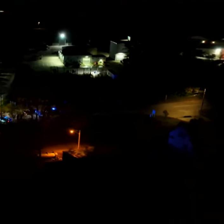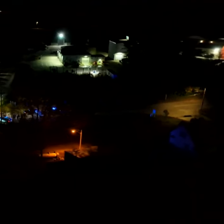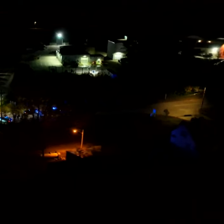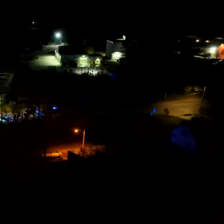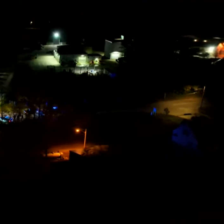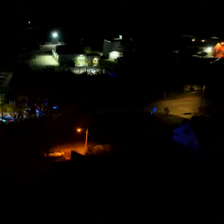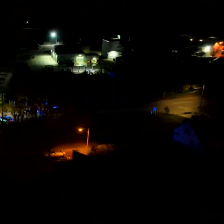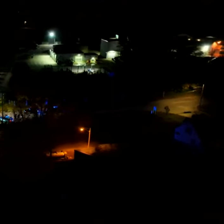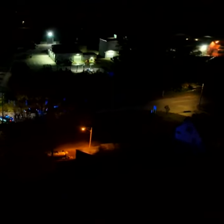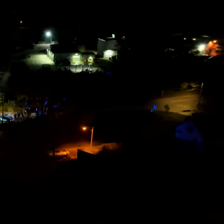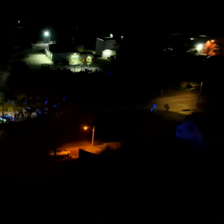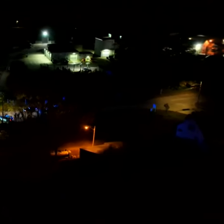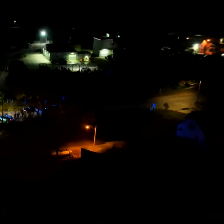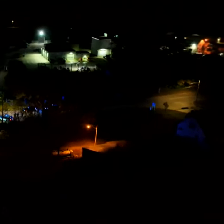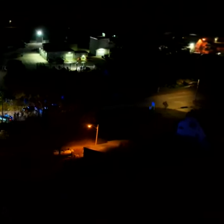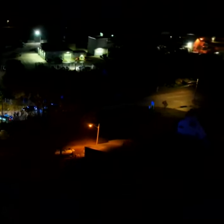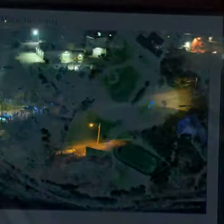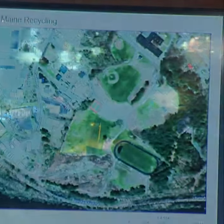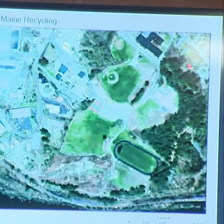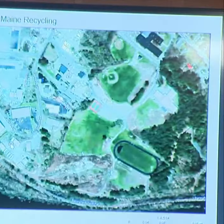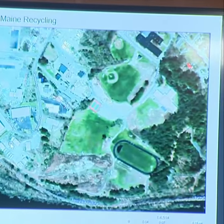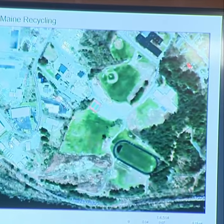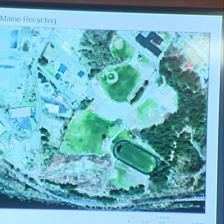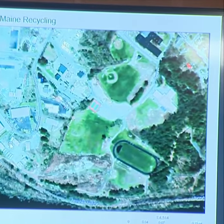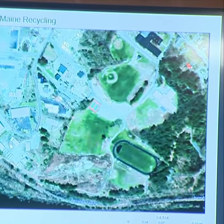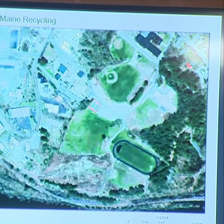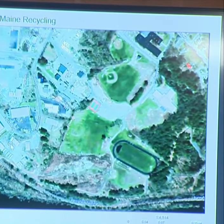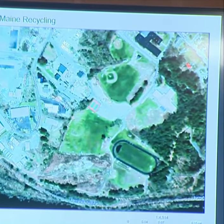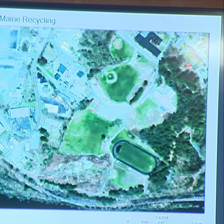Authorities say they had cleared that location twice across the street.